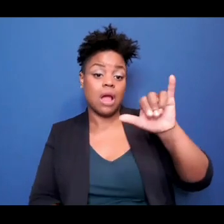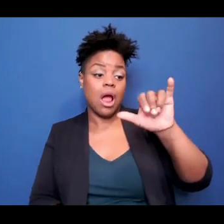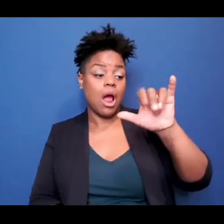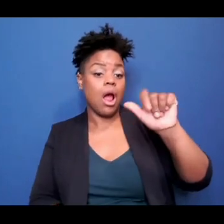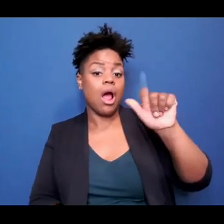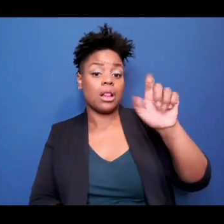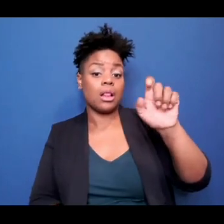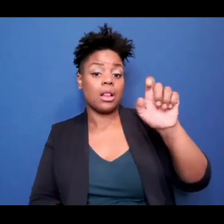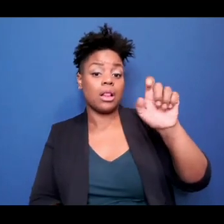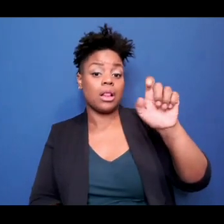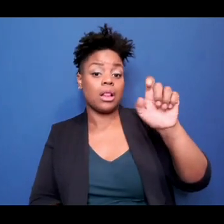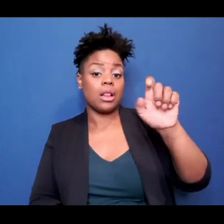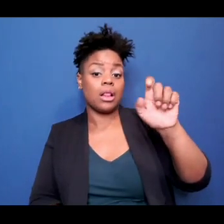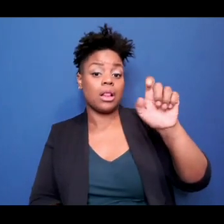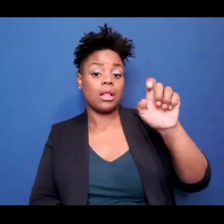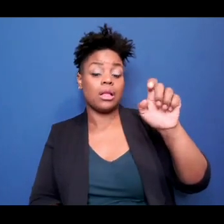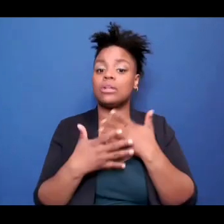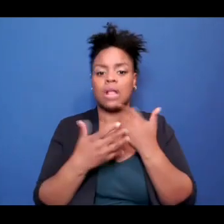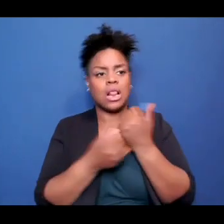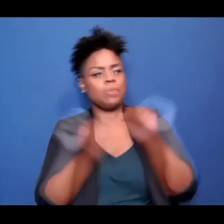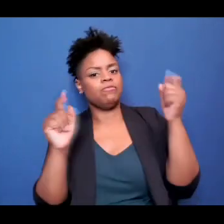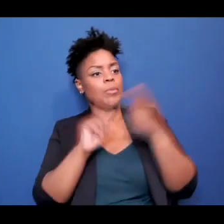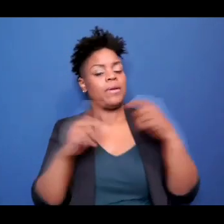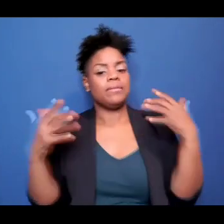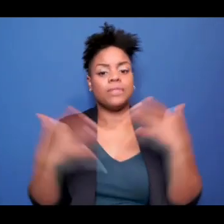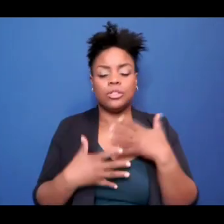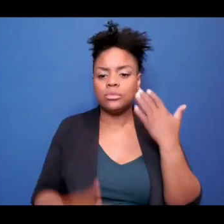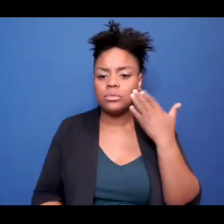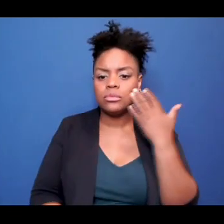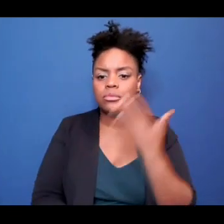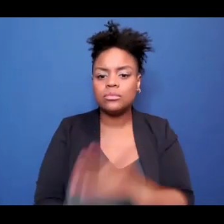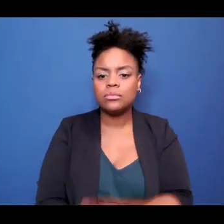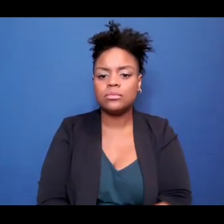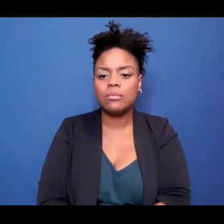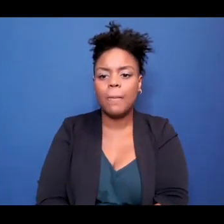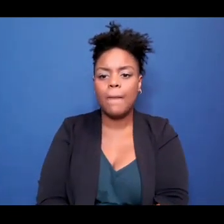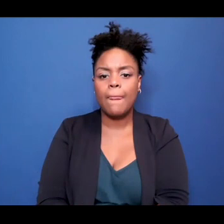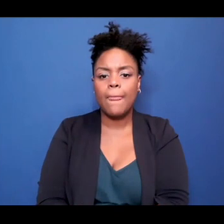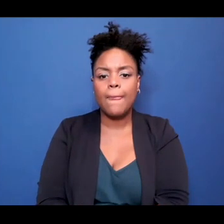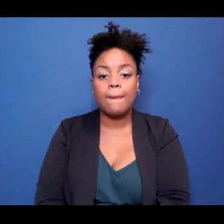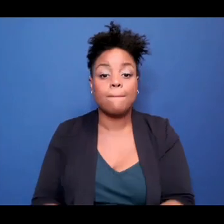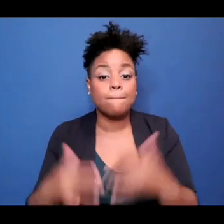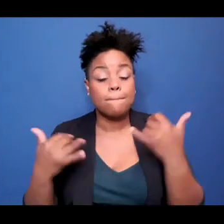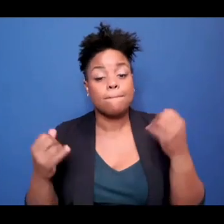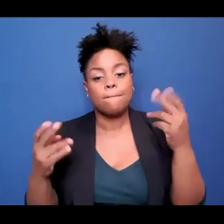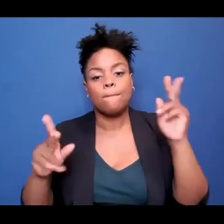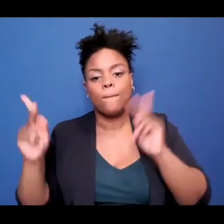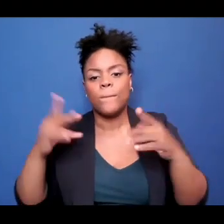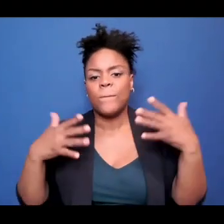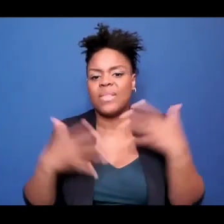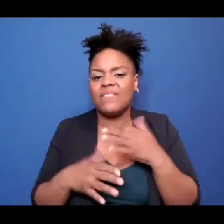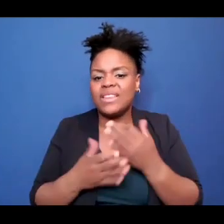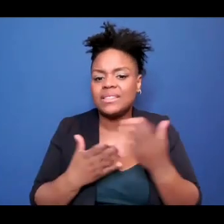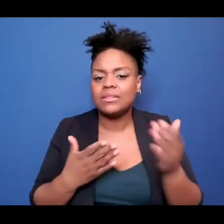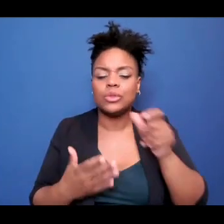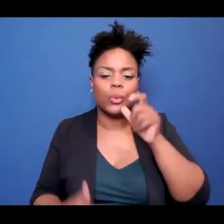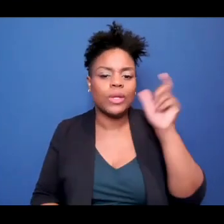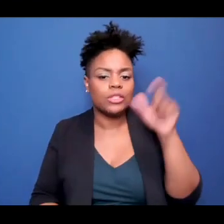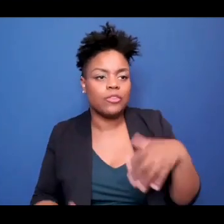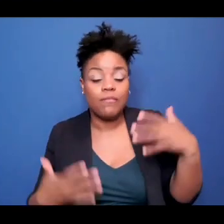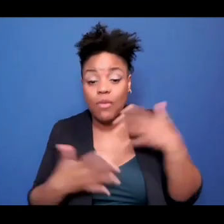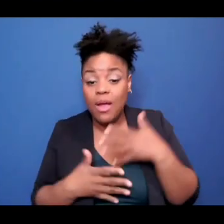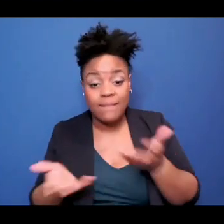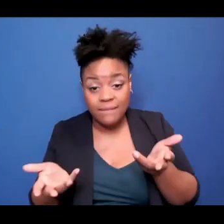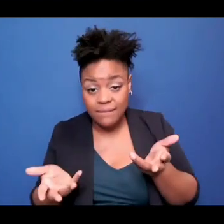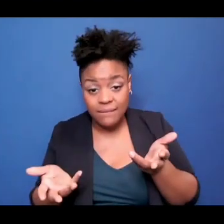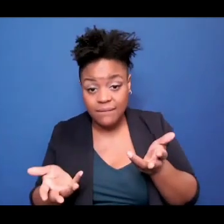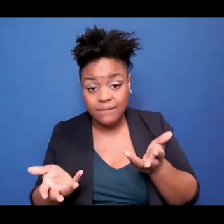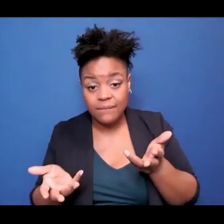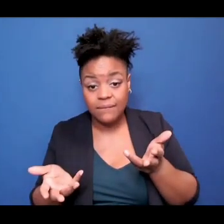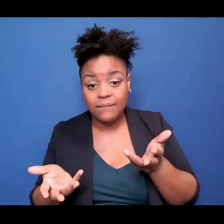FRO DOM IS.